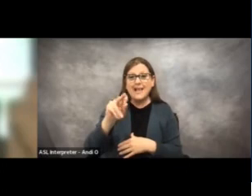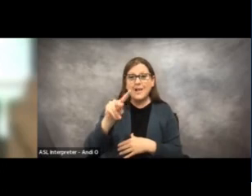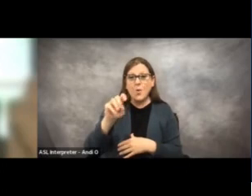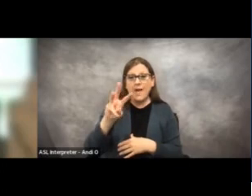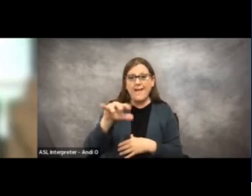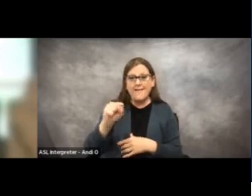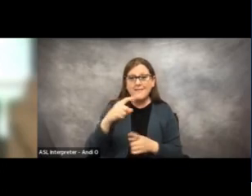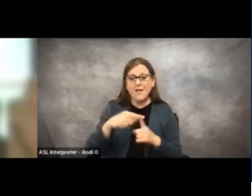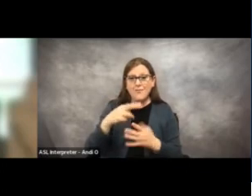next slide, please.